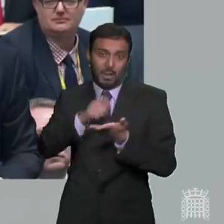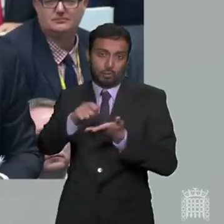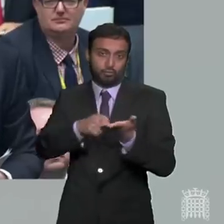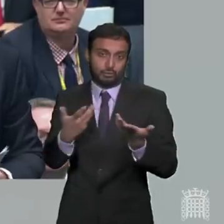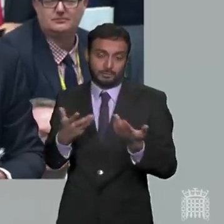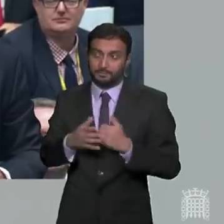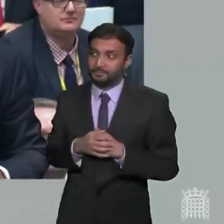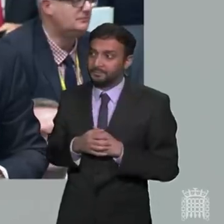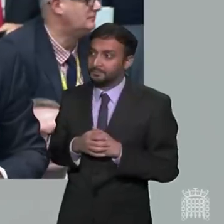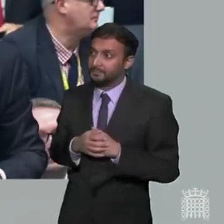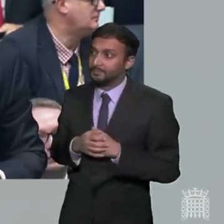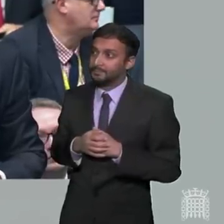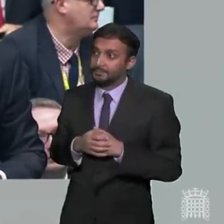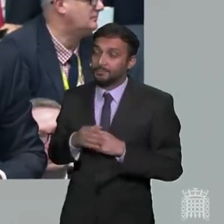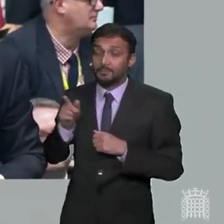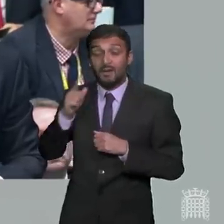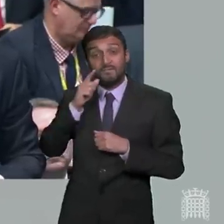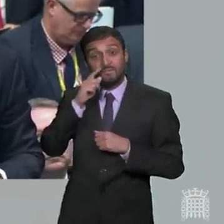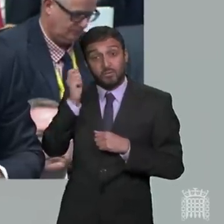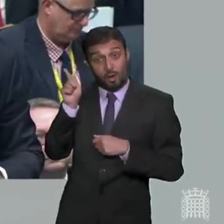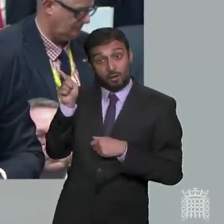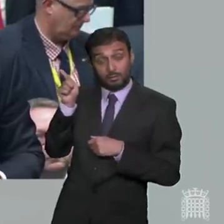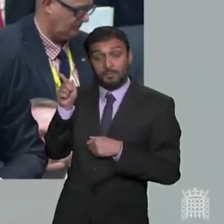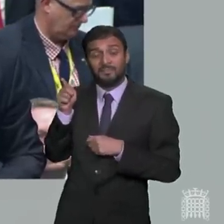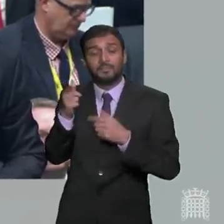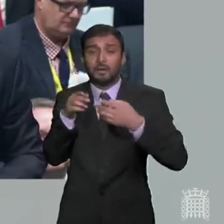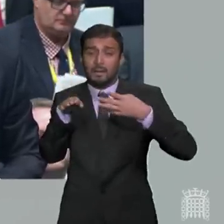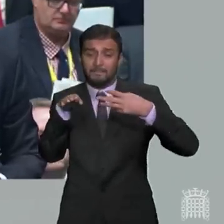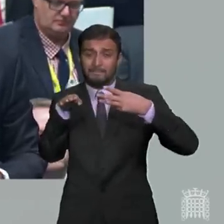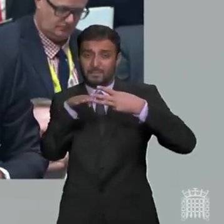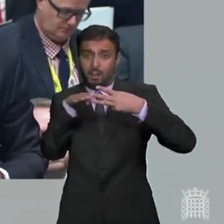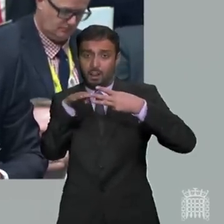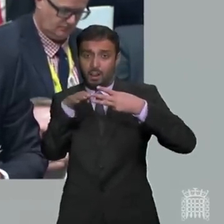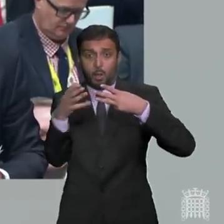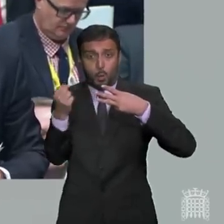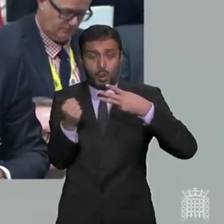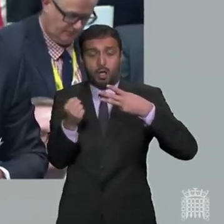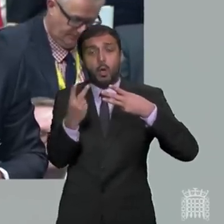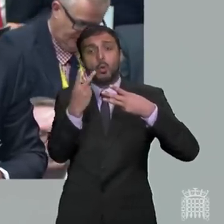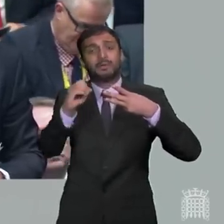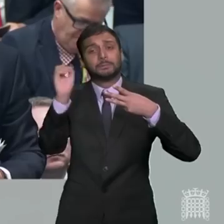In France, middle earners earn 20% more than those in the UK, and low earners earn 25% more.